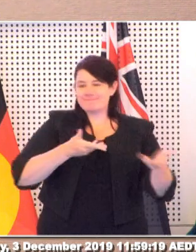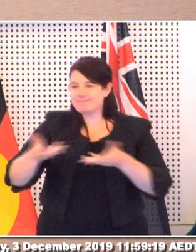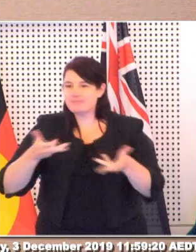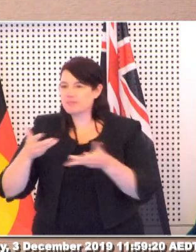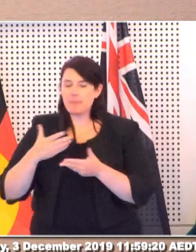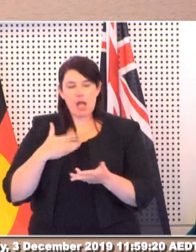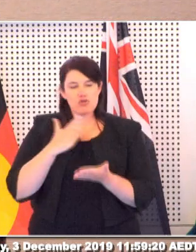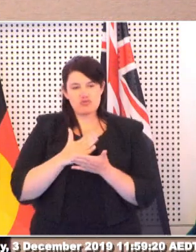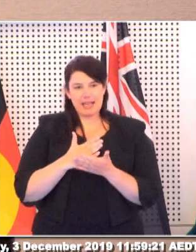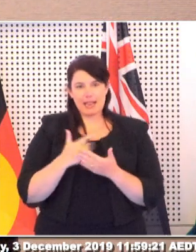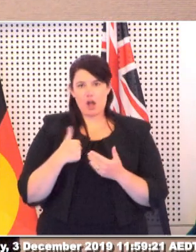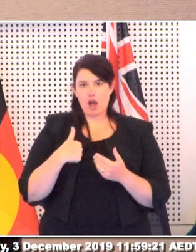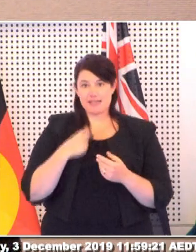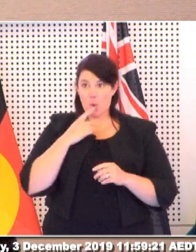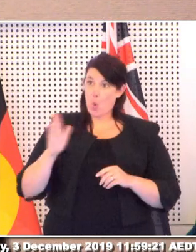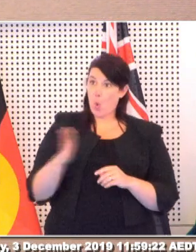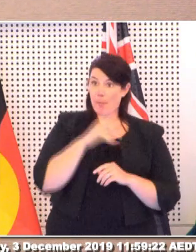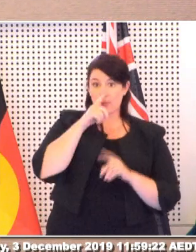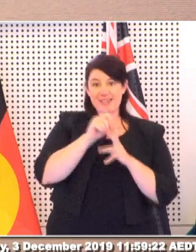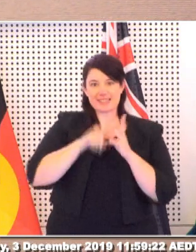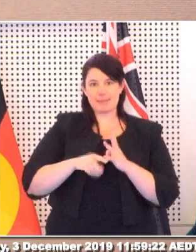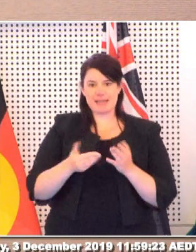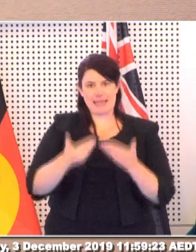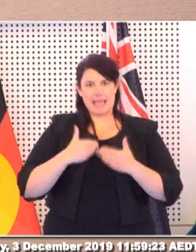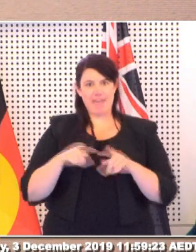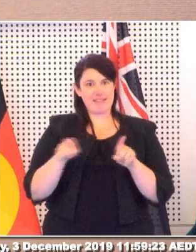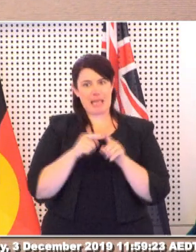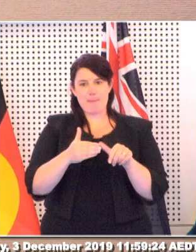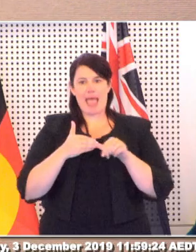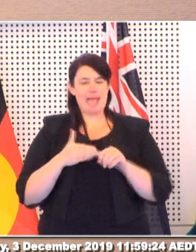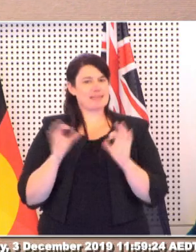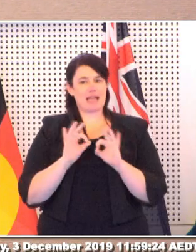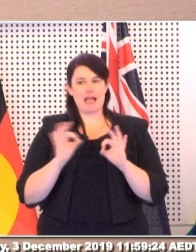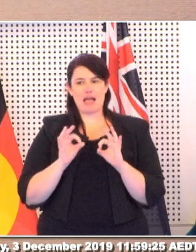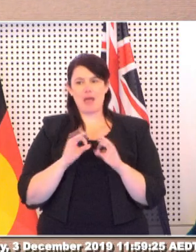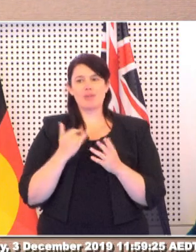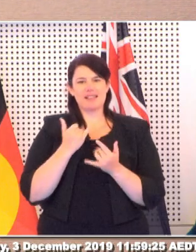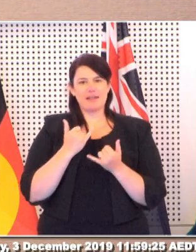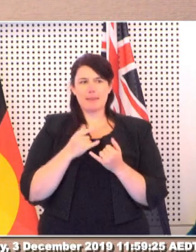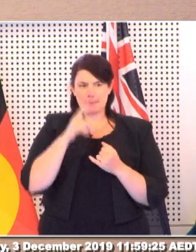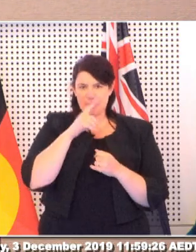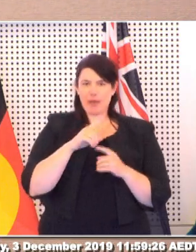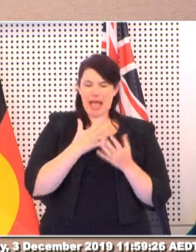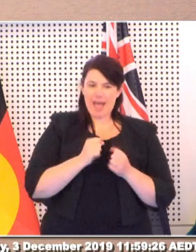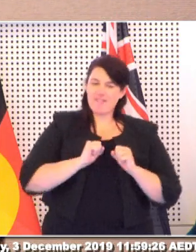I really don’t want to sort of put this out as like it was a really straightforward thing. People had strategies, they implemented their